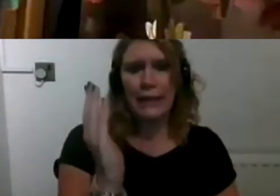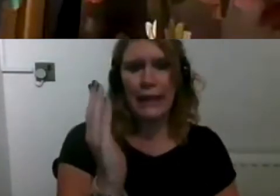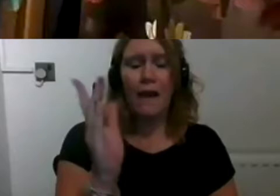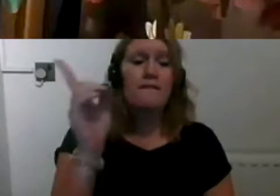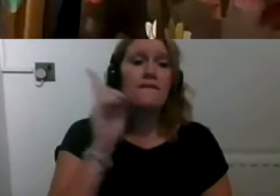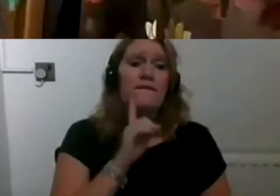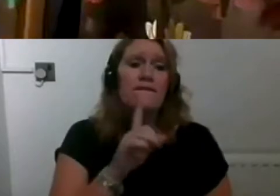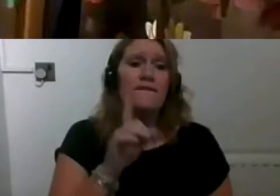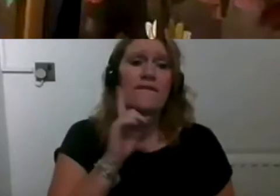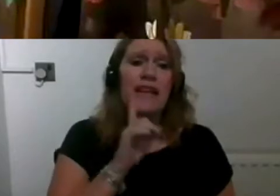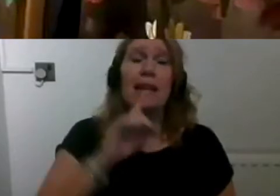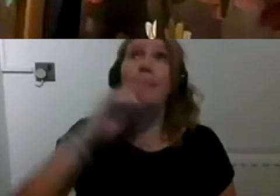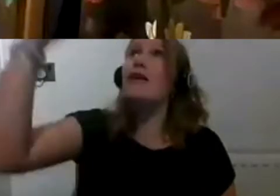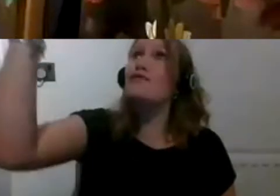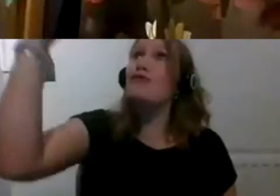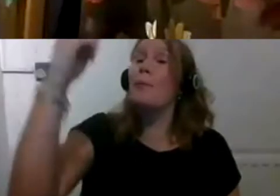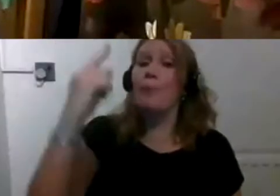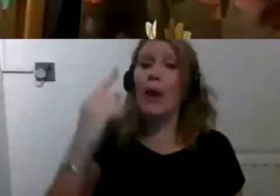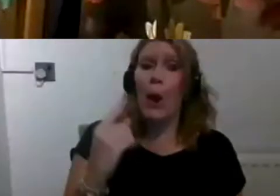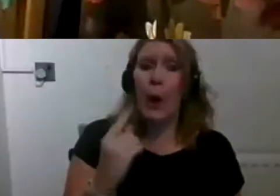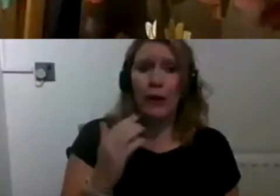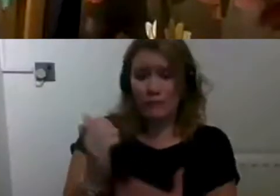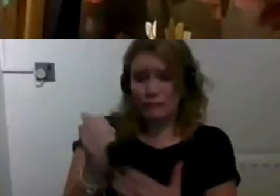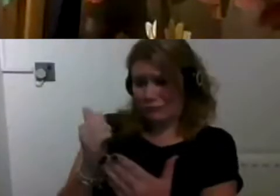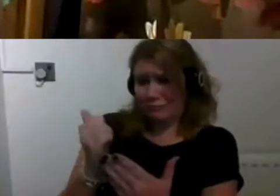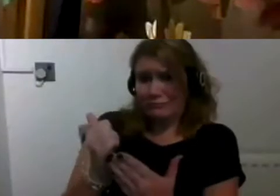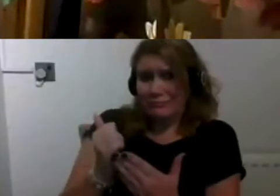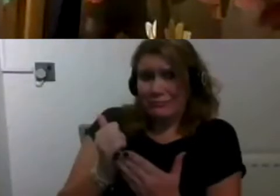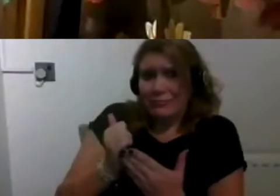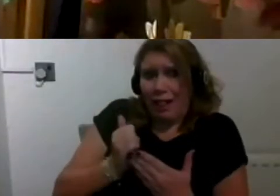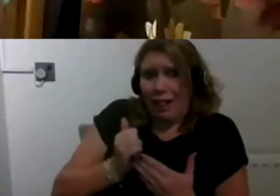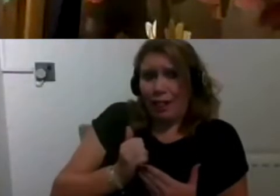Females from beyond, return to help me,